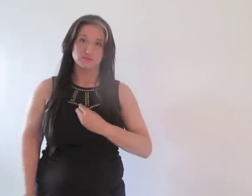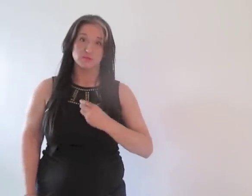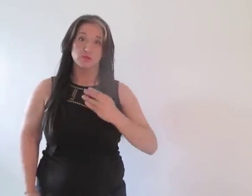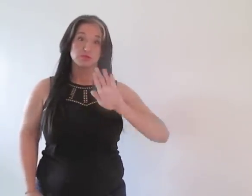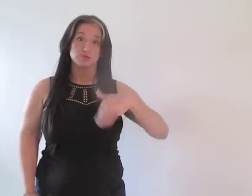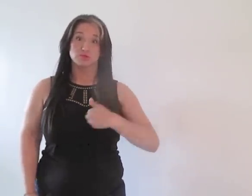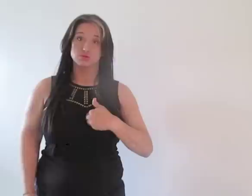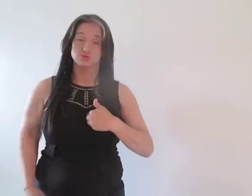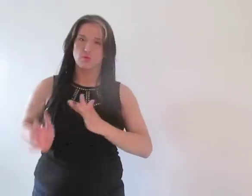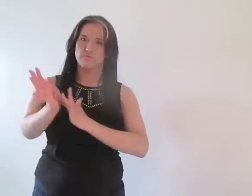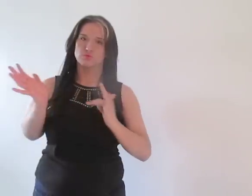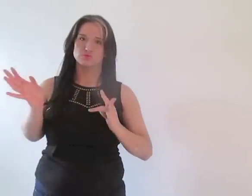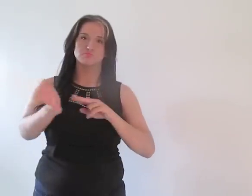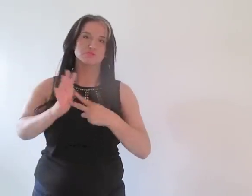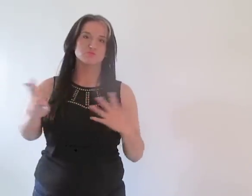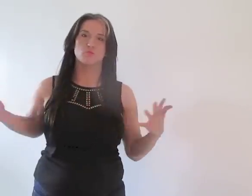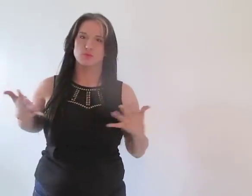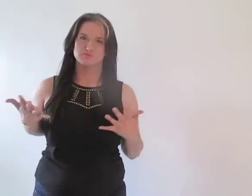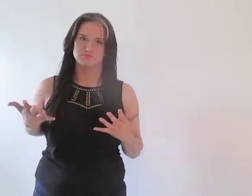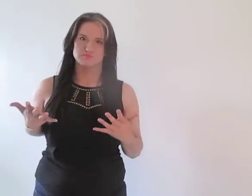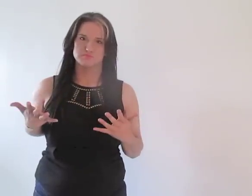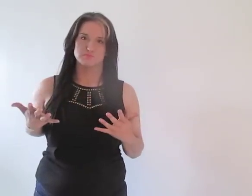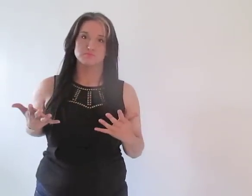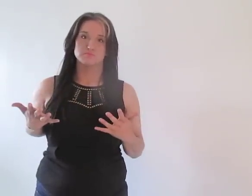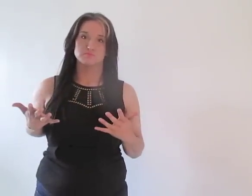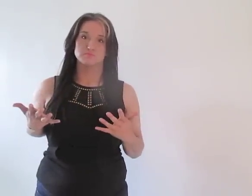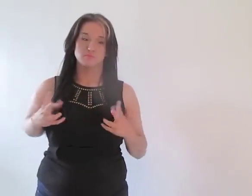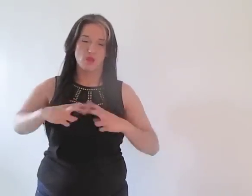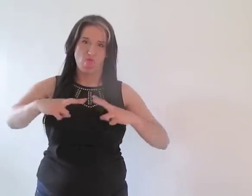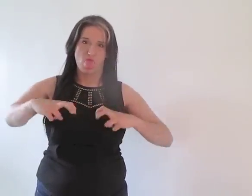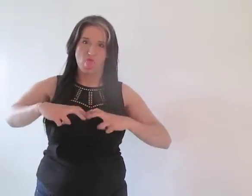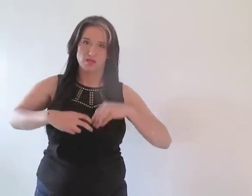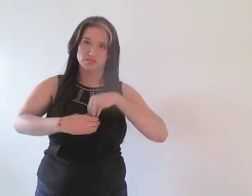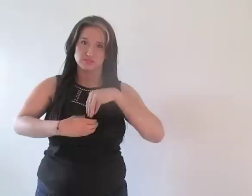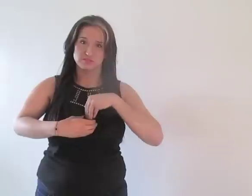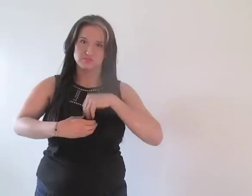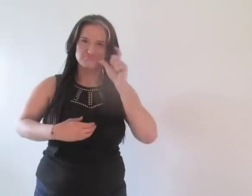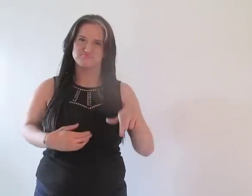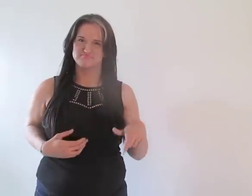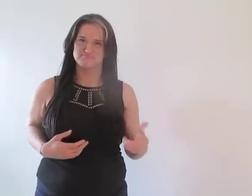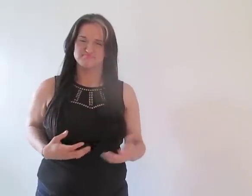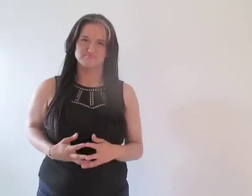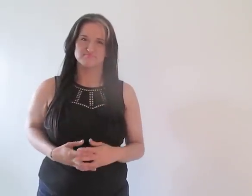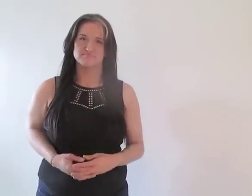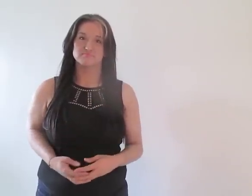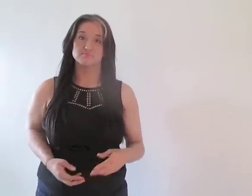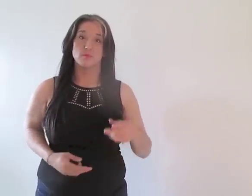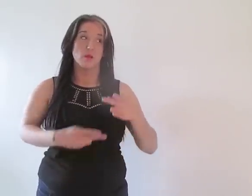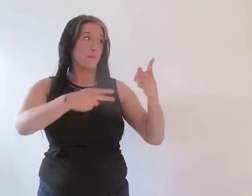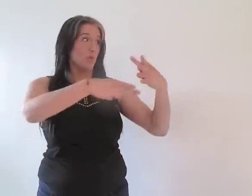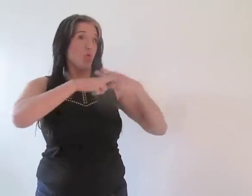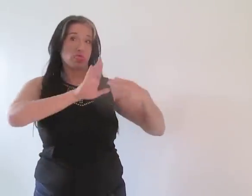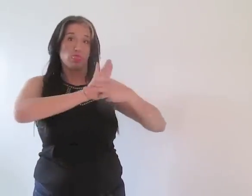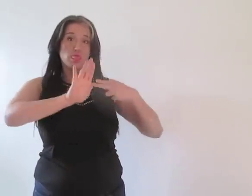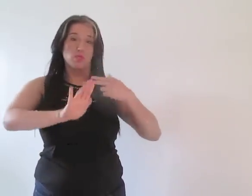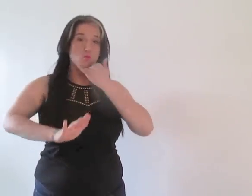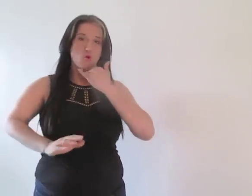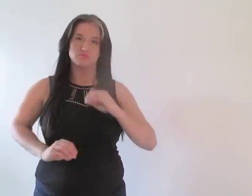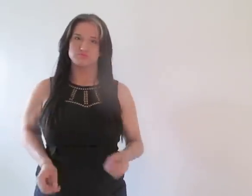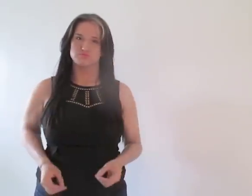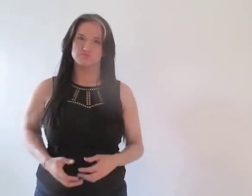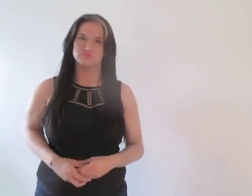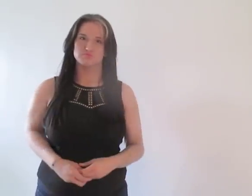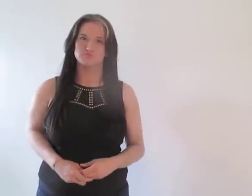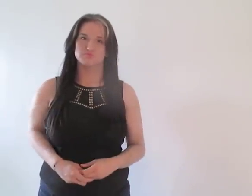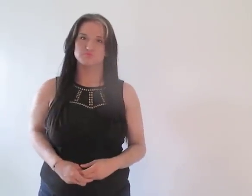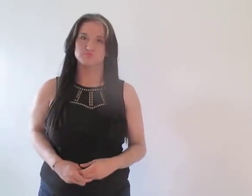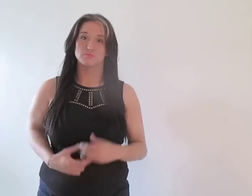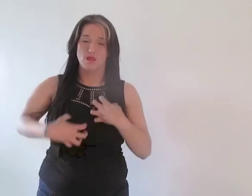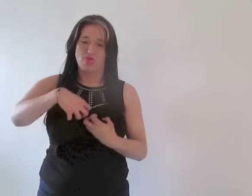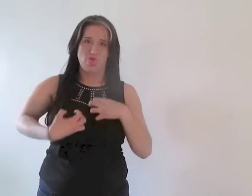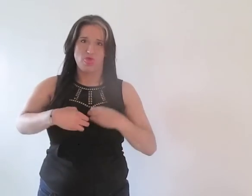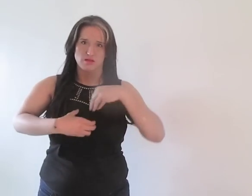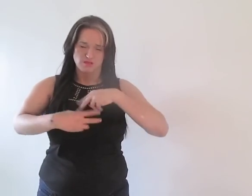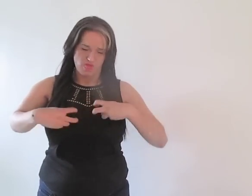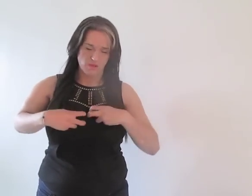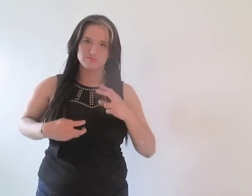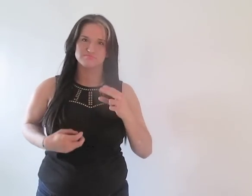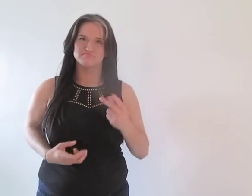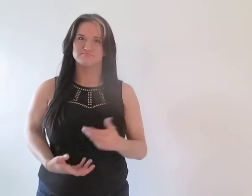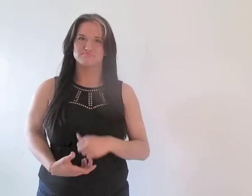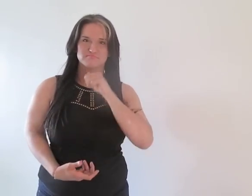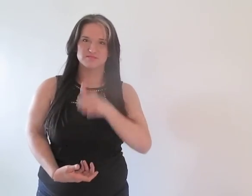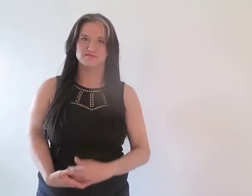Having cisgender privilege means not having to question your gender; not having to experience people using the wrong pronouns; and not feeling uncomfortable with your gender.